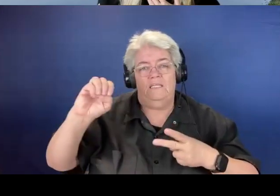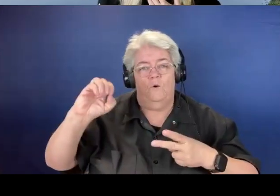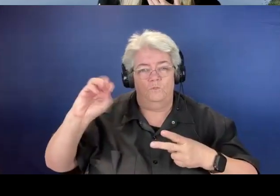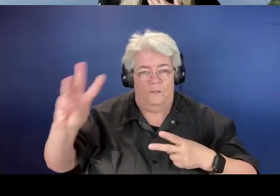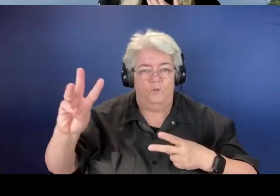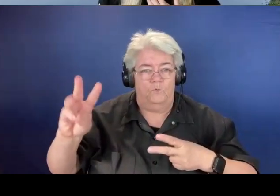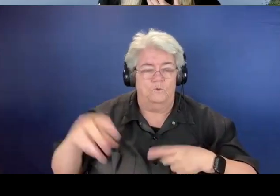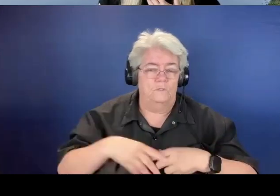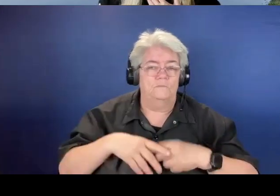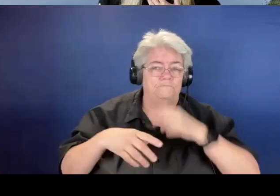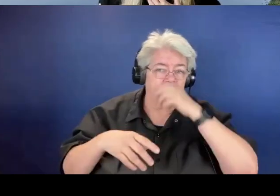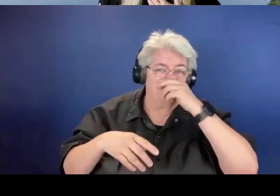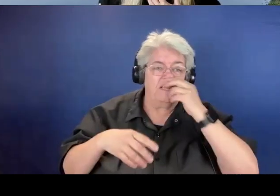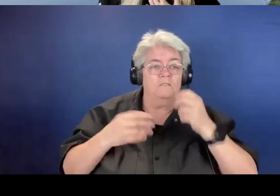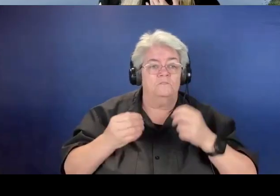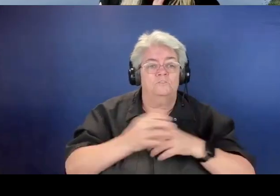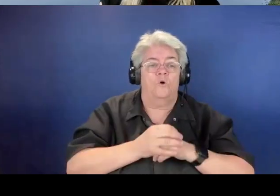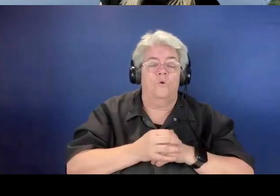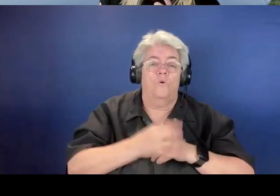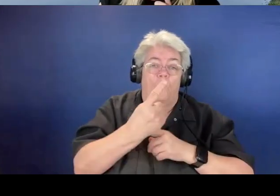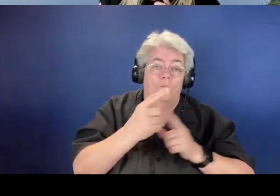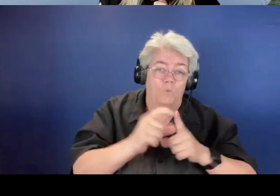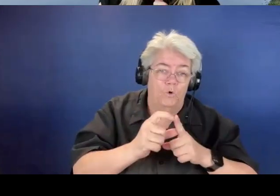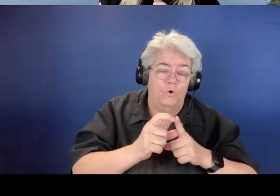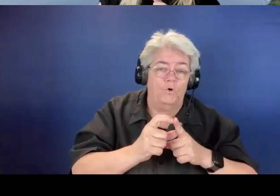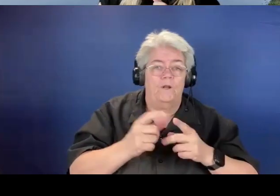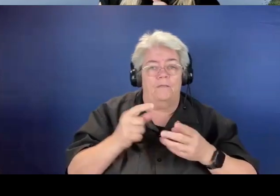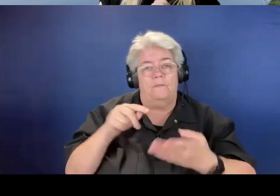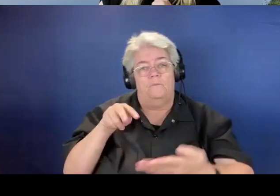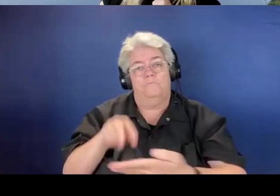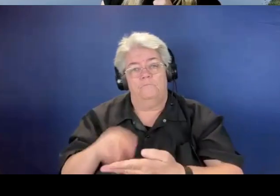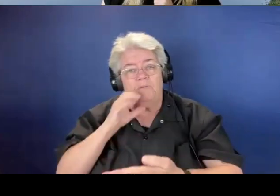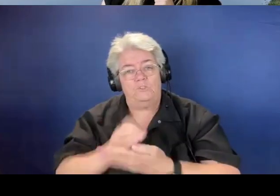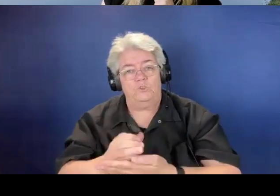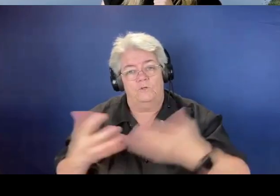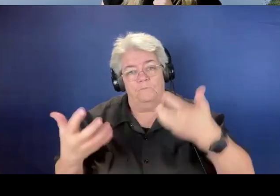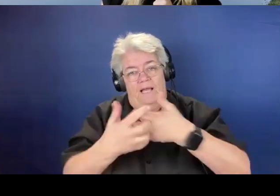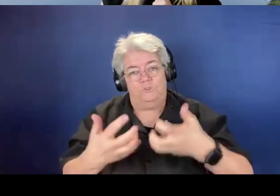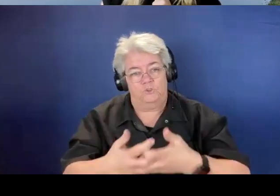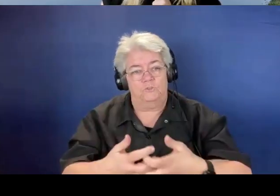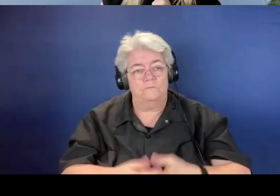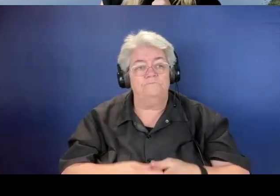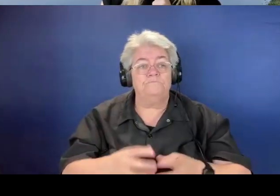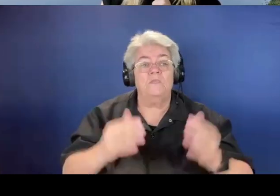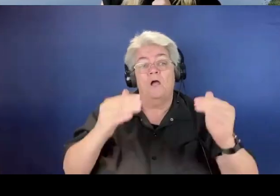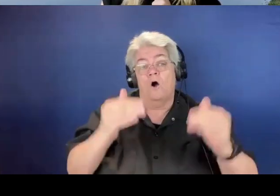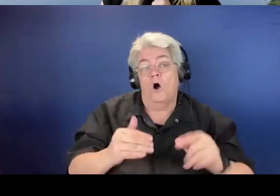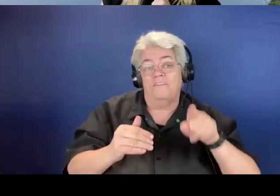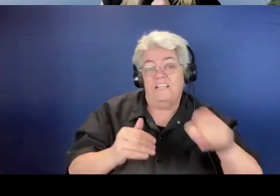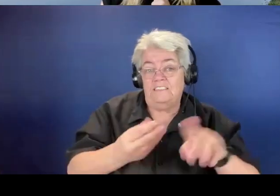So these are some of the types of tests that we use. On the next slide, we'll actually see some evaluations that were developed